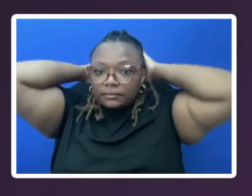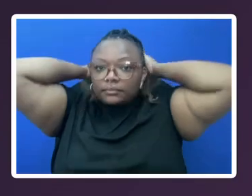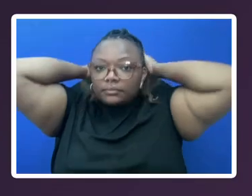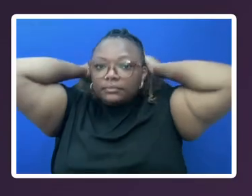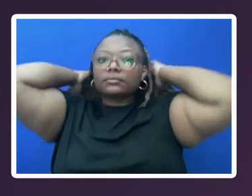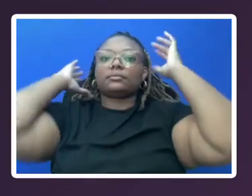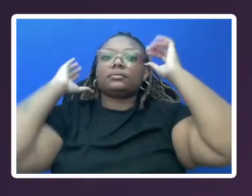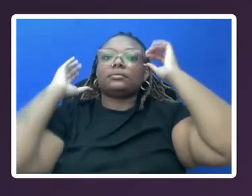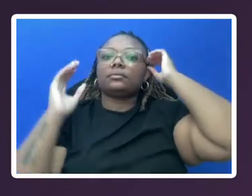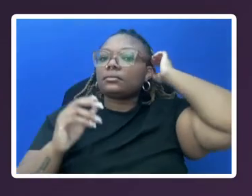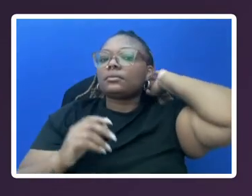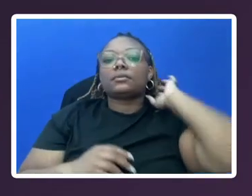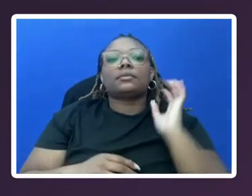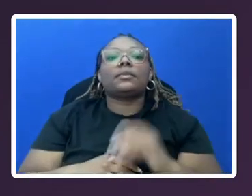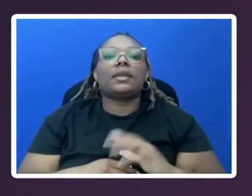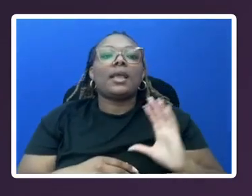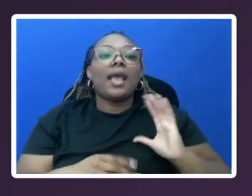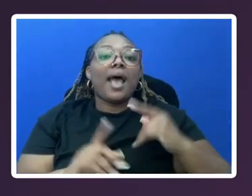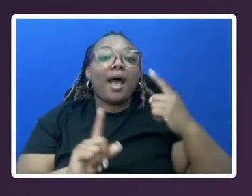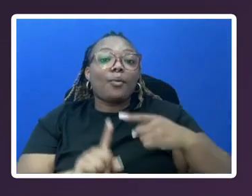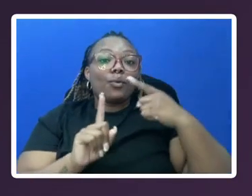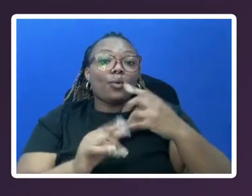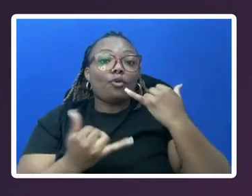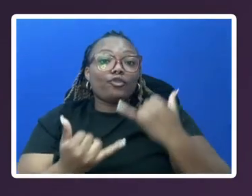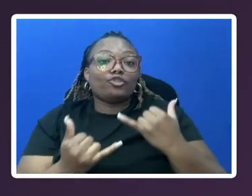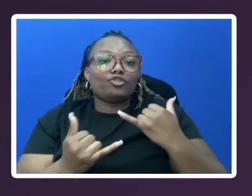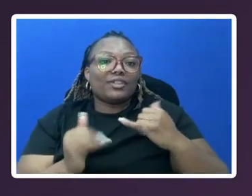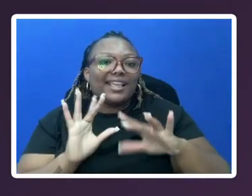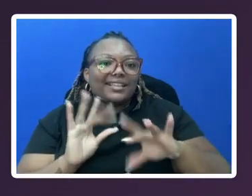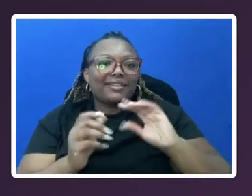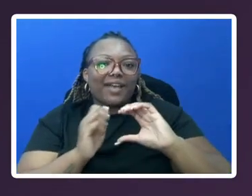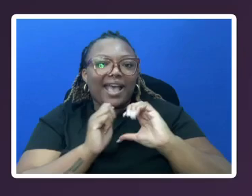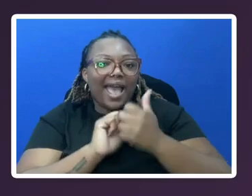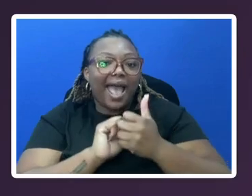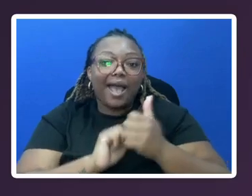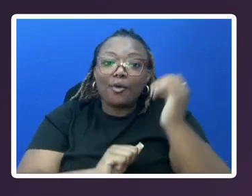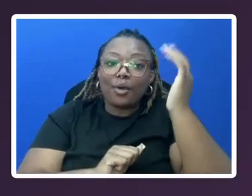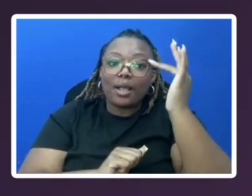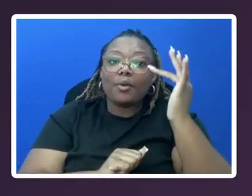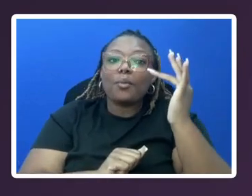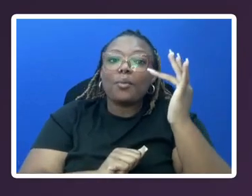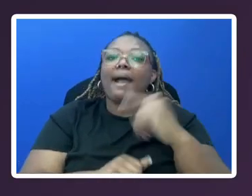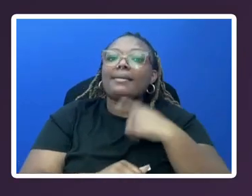Our goal for today is to explore how and why telling better stories about a shared